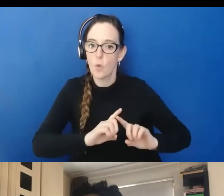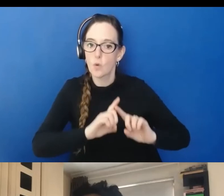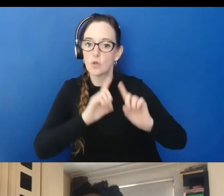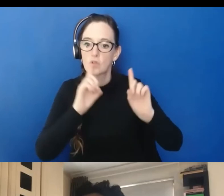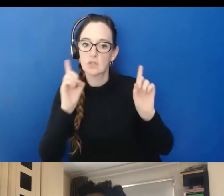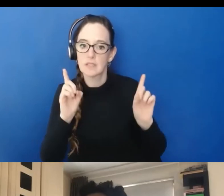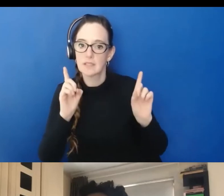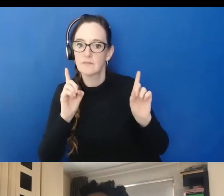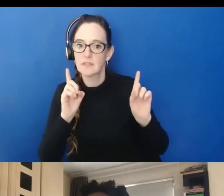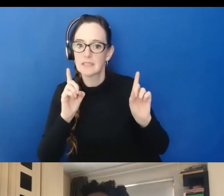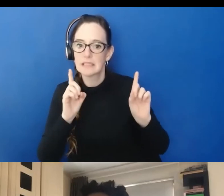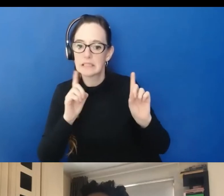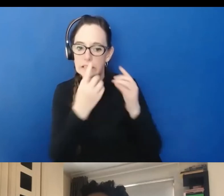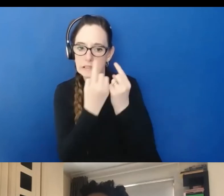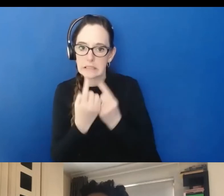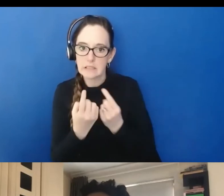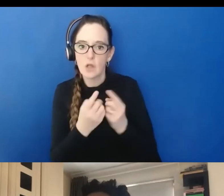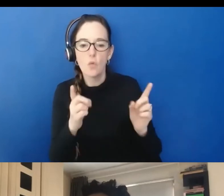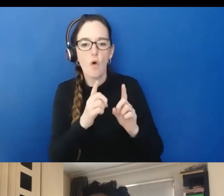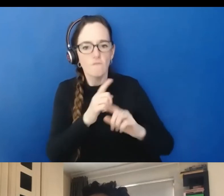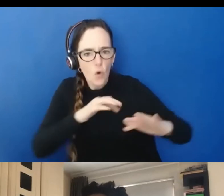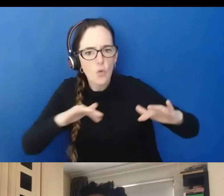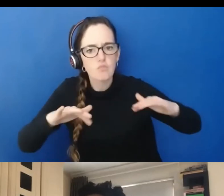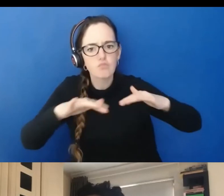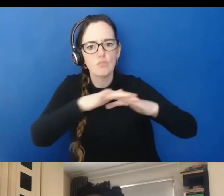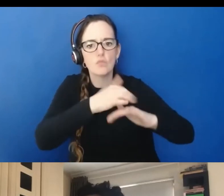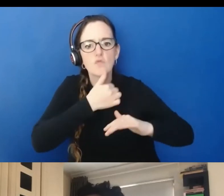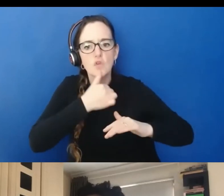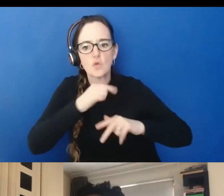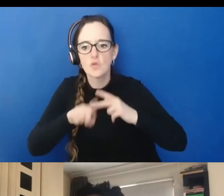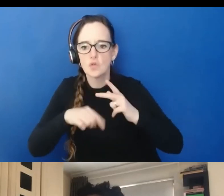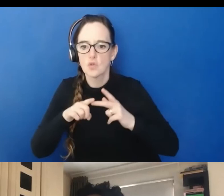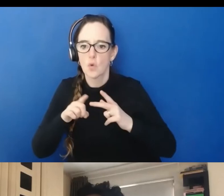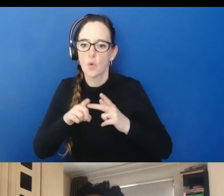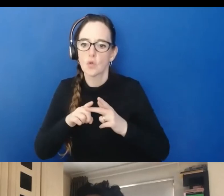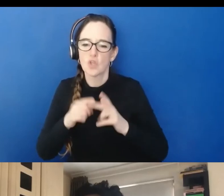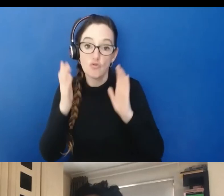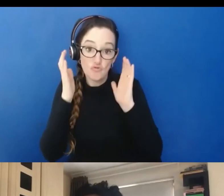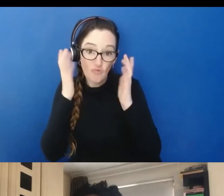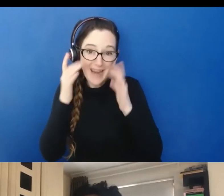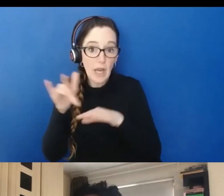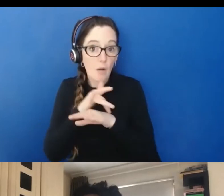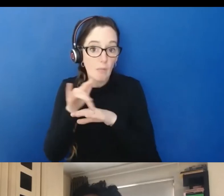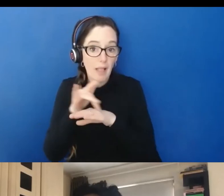use. And, also, there was a role play radio play which is actually conducted by the whole group of